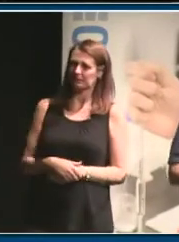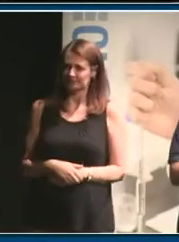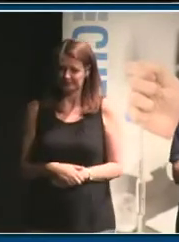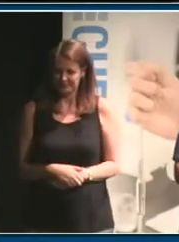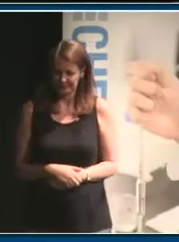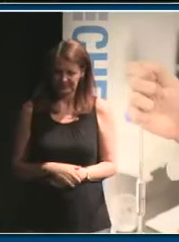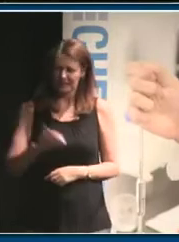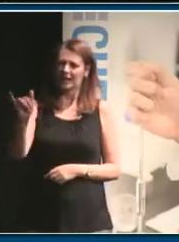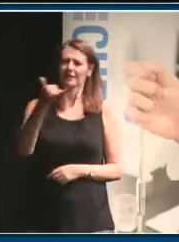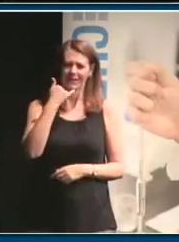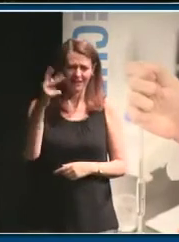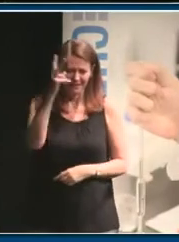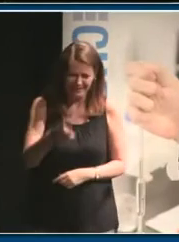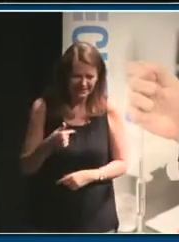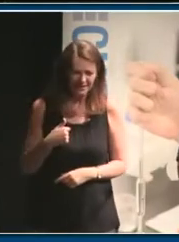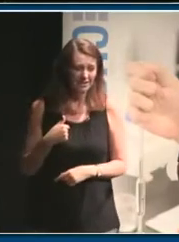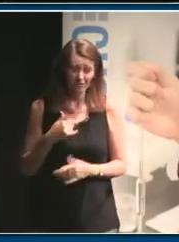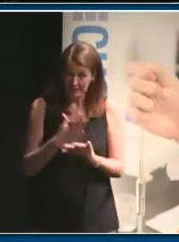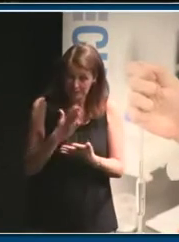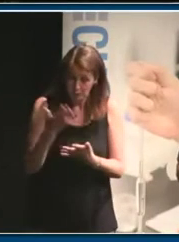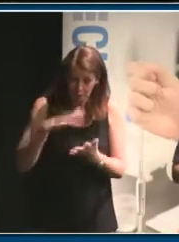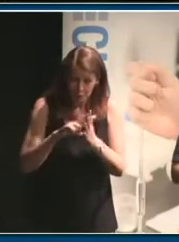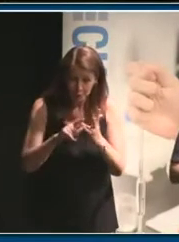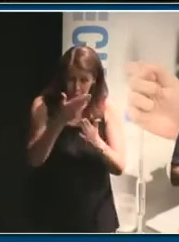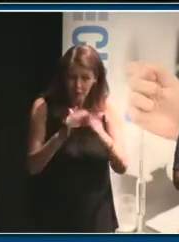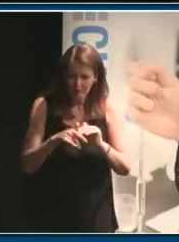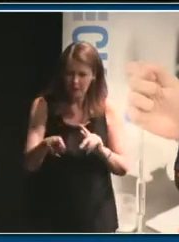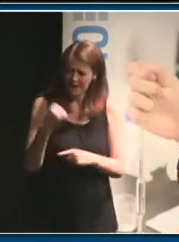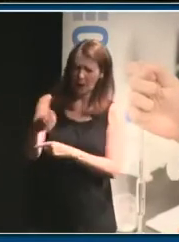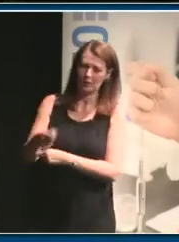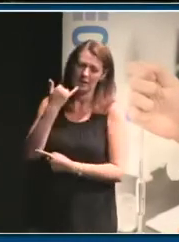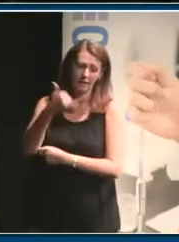calls back a couple minutes later “No, really we want to do a thing” “No” and I hung up the phone.